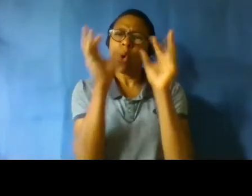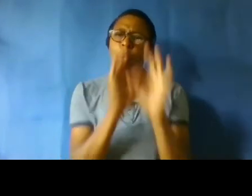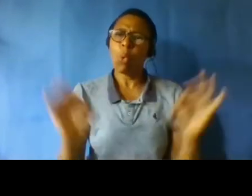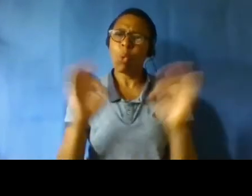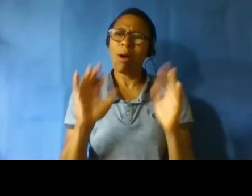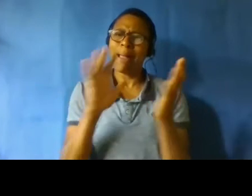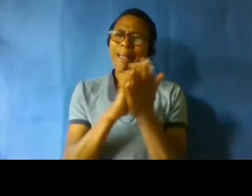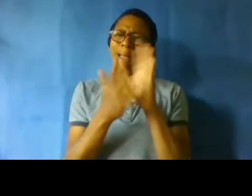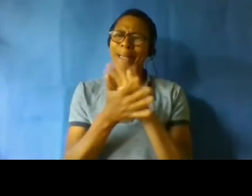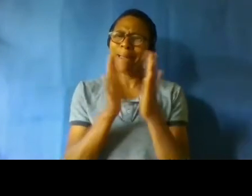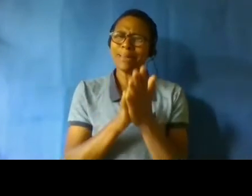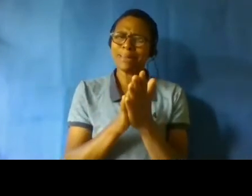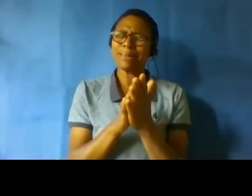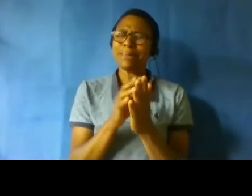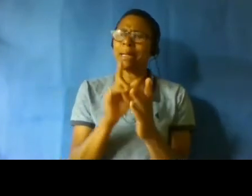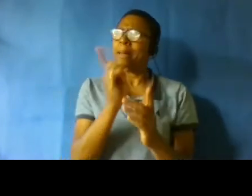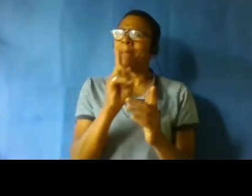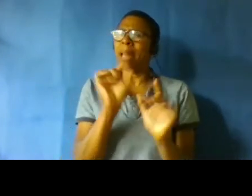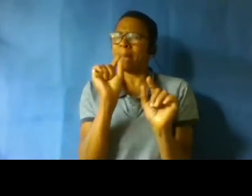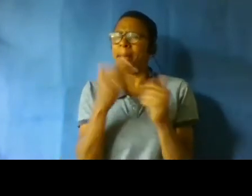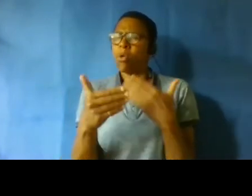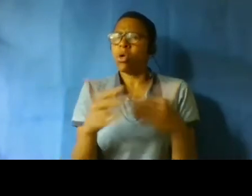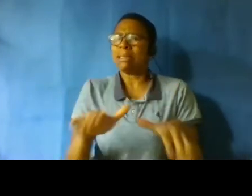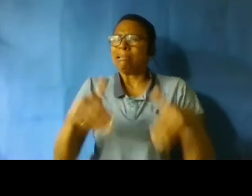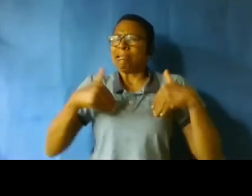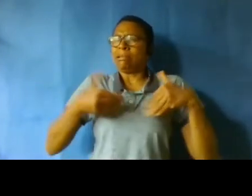therapies for autistic people have historically suppressed stimming with